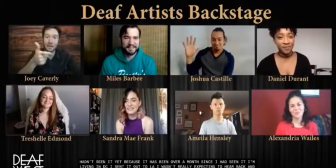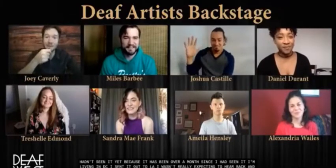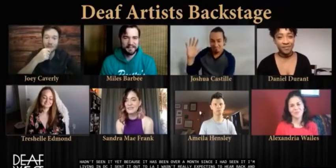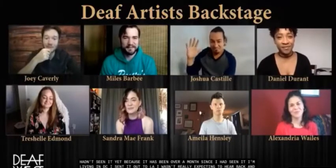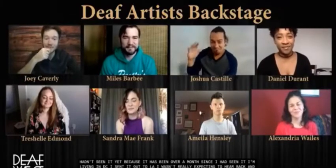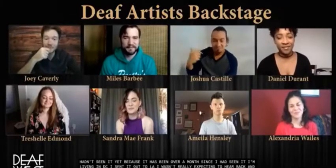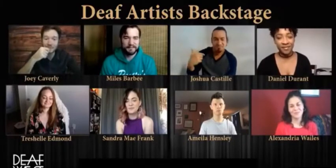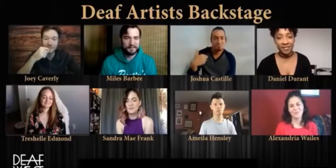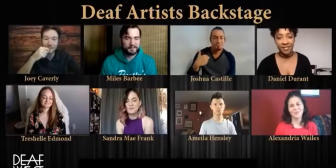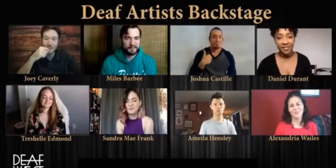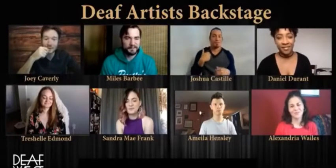Joey: Okay, Miles.